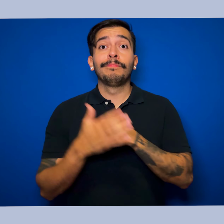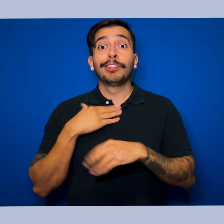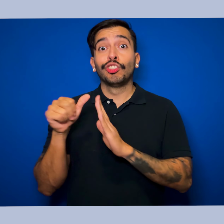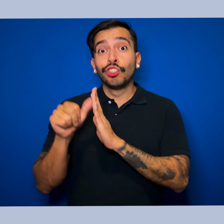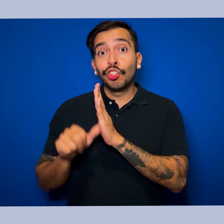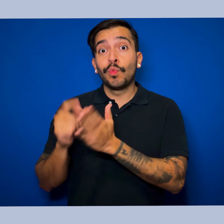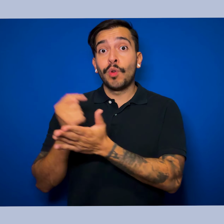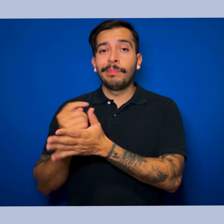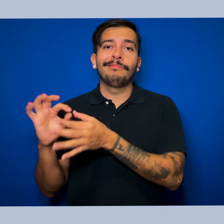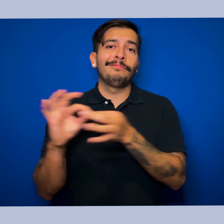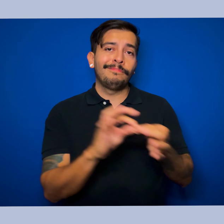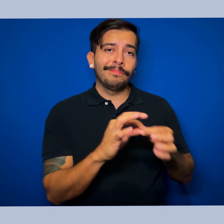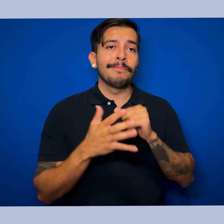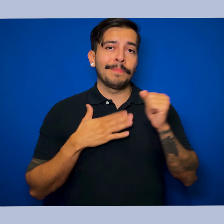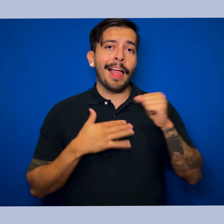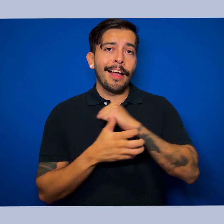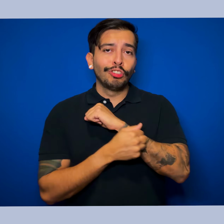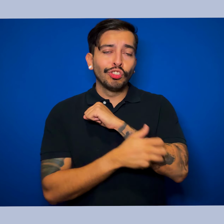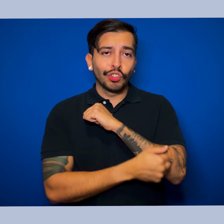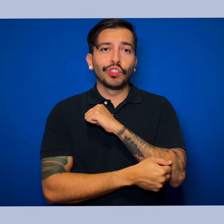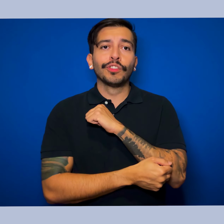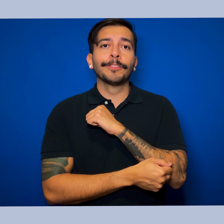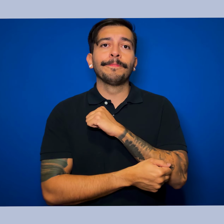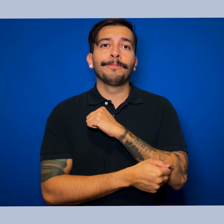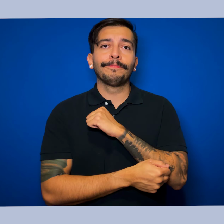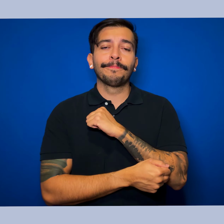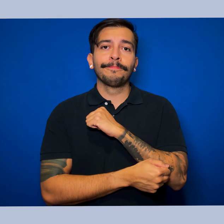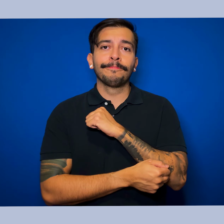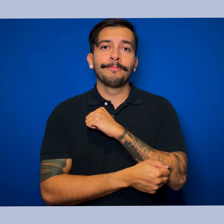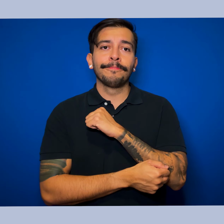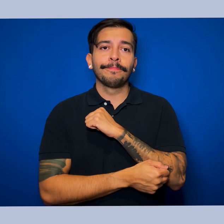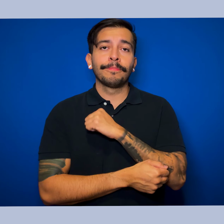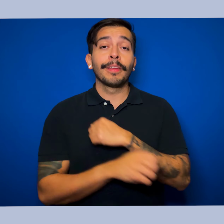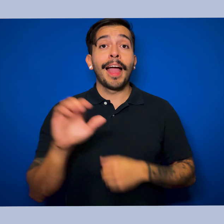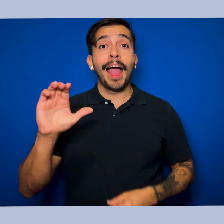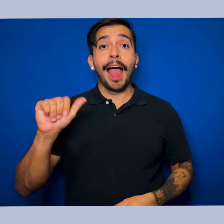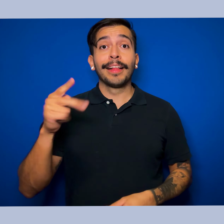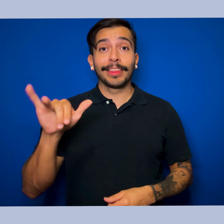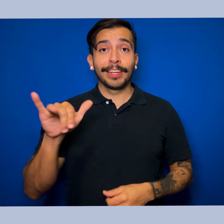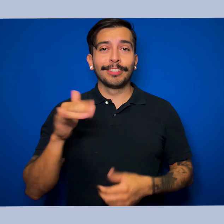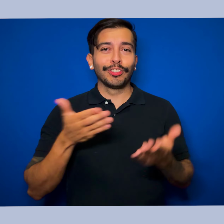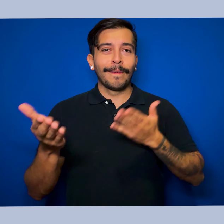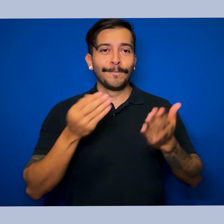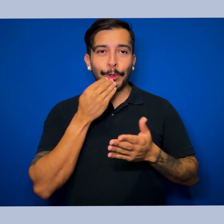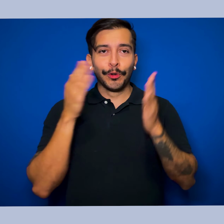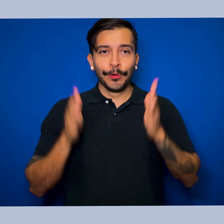and that my surgery and treatment is related to that. Cathy, Caterer.